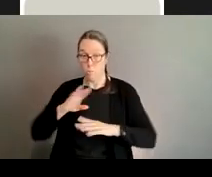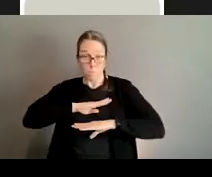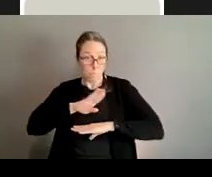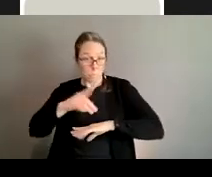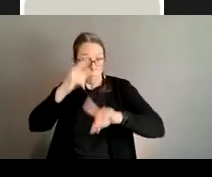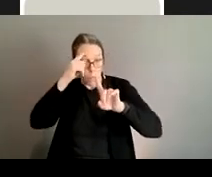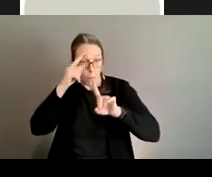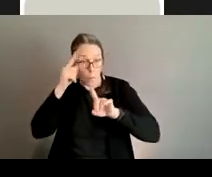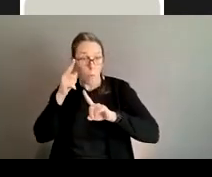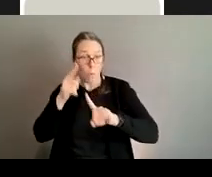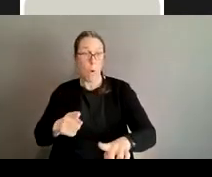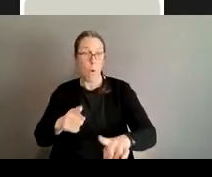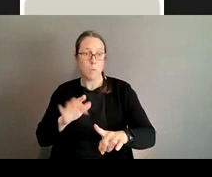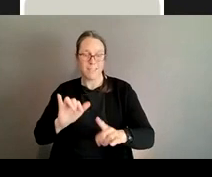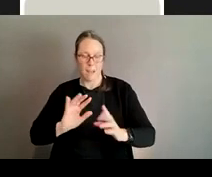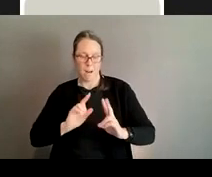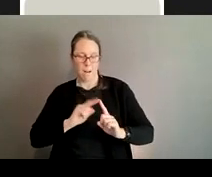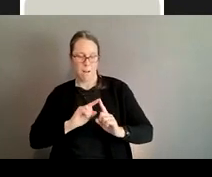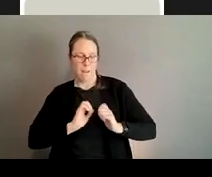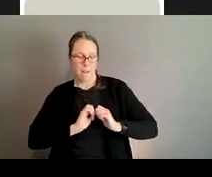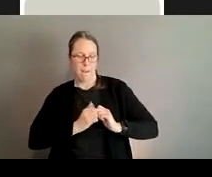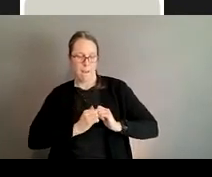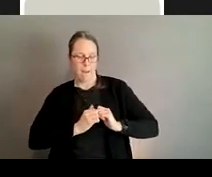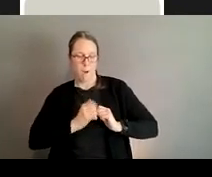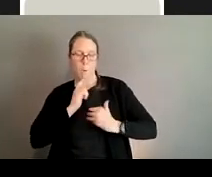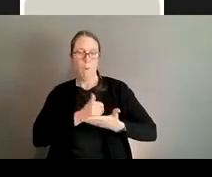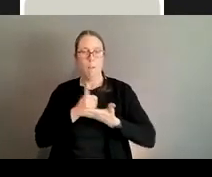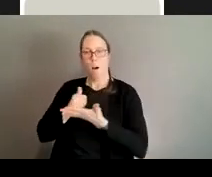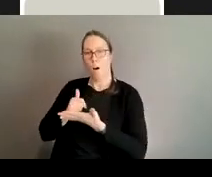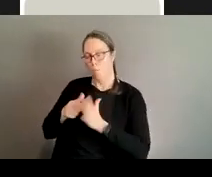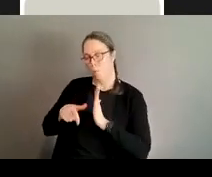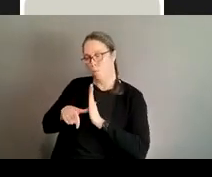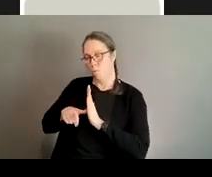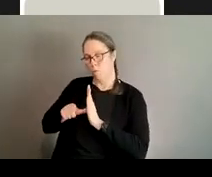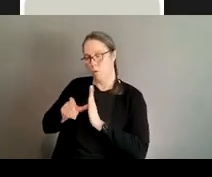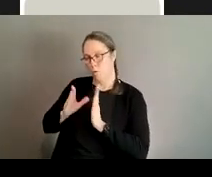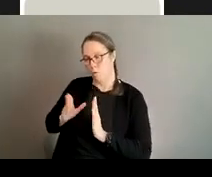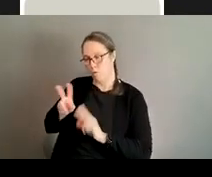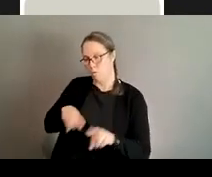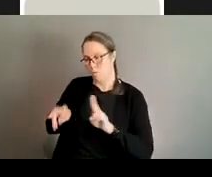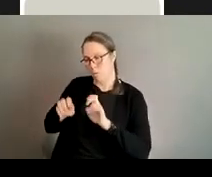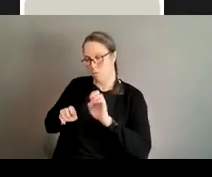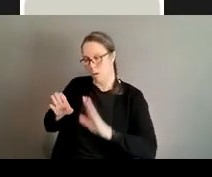that how piece, will really help the reviewers understand how you're thinking, what you're